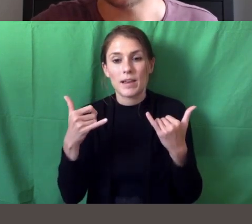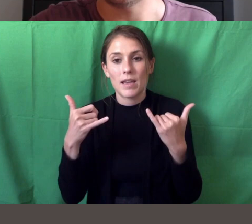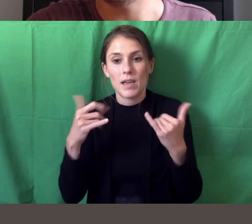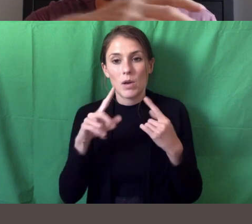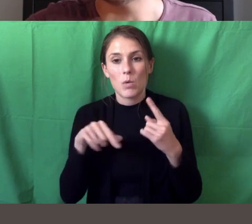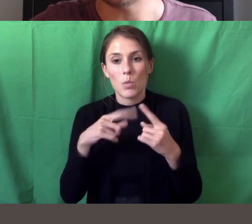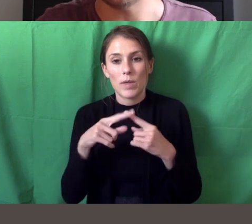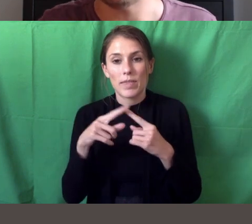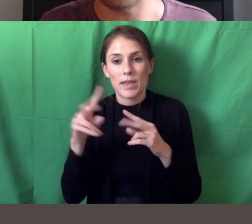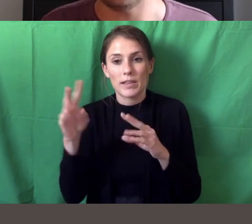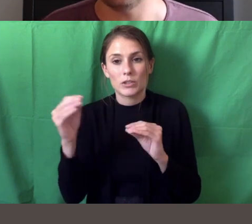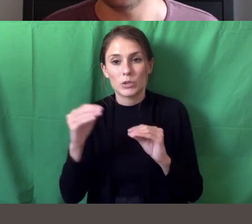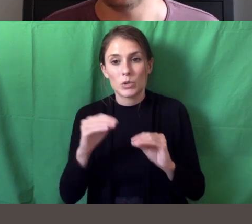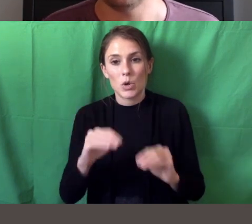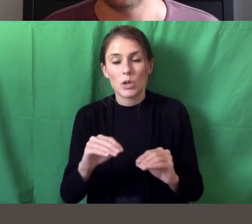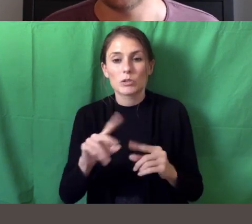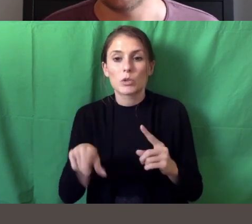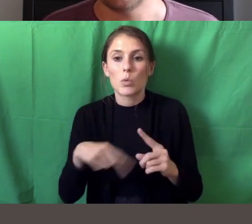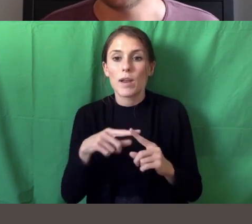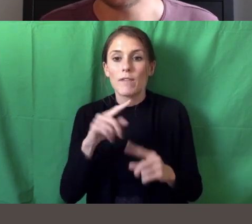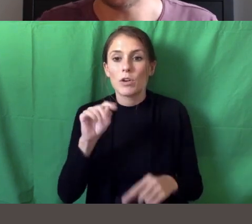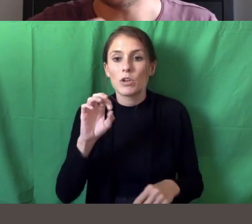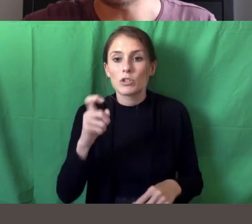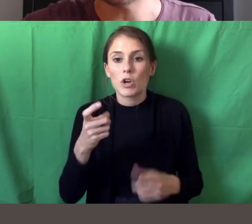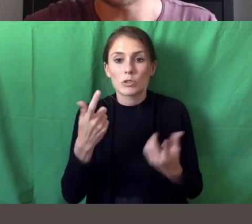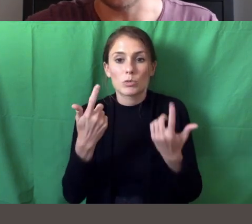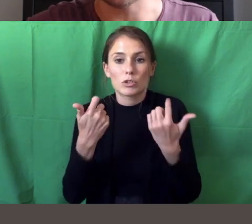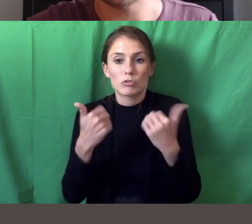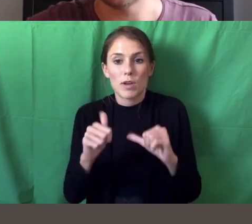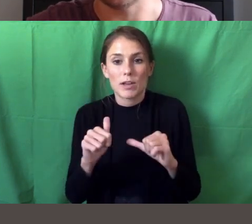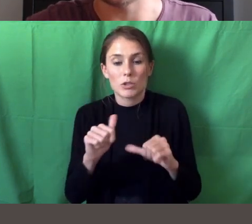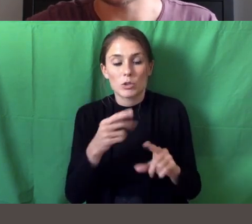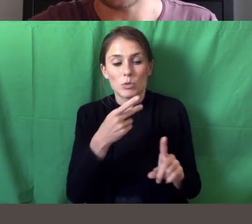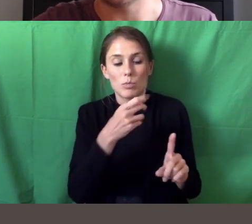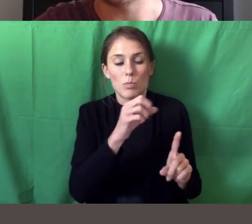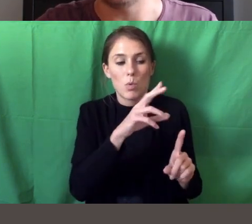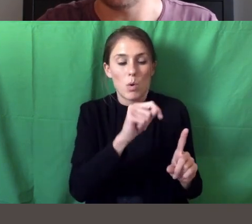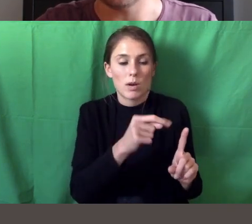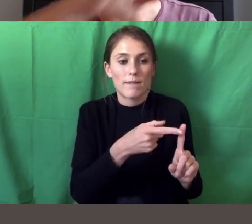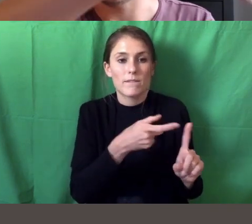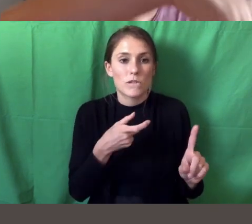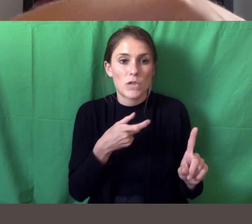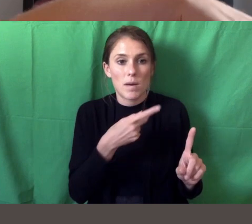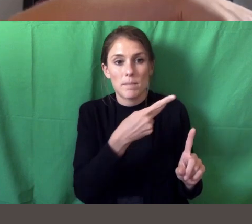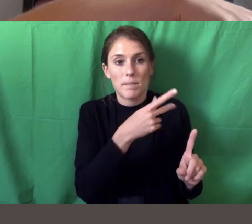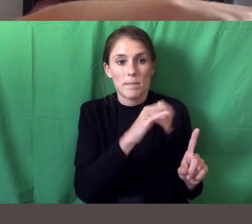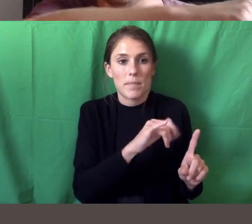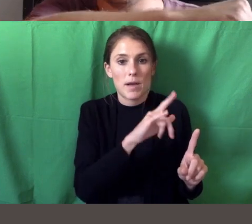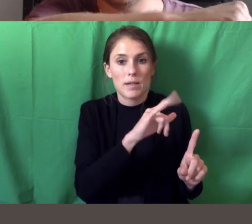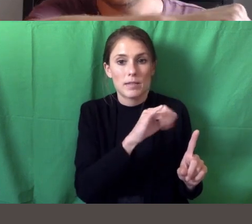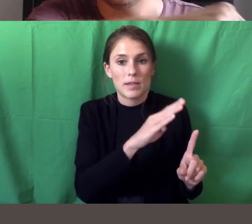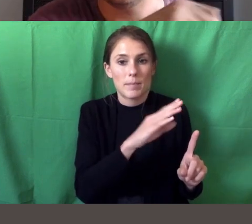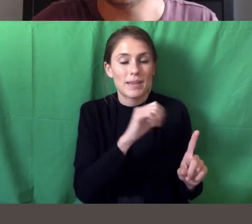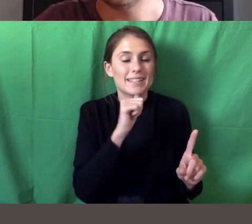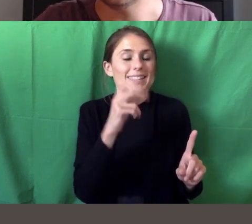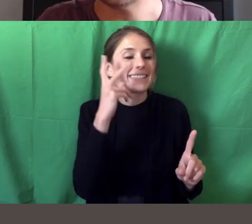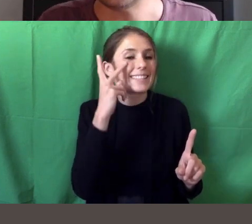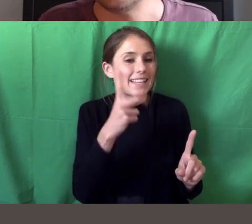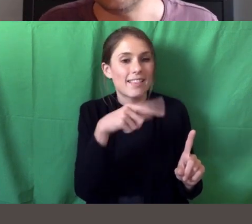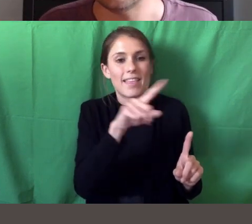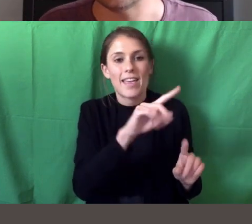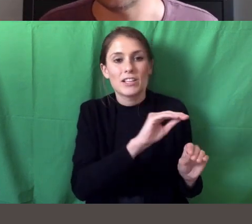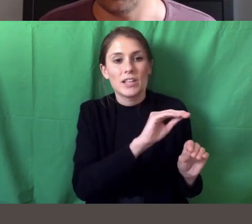the vendored pylib shadows an installed pylib. So whenever tox was trying to import from pylib,